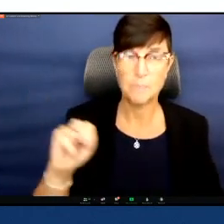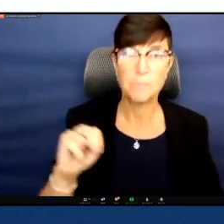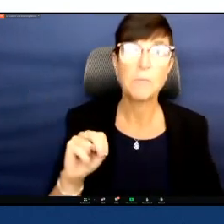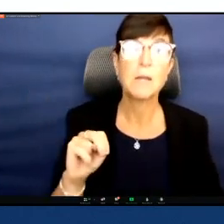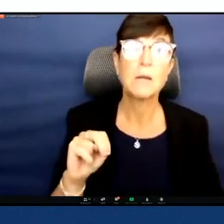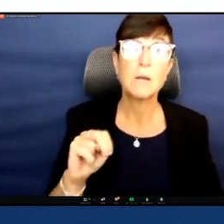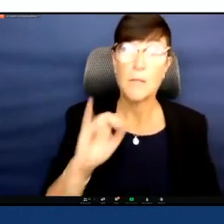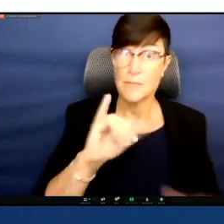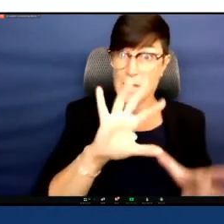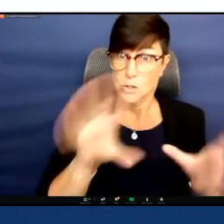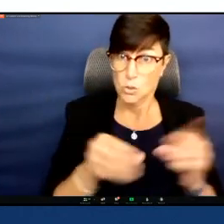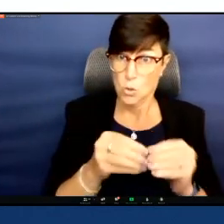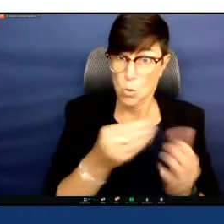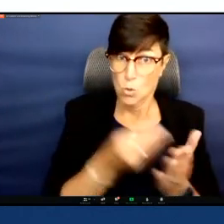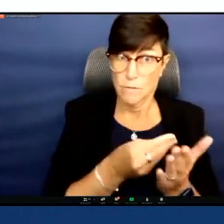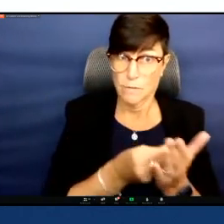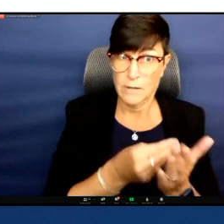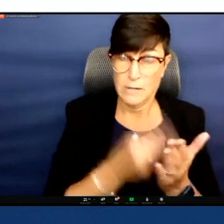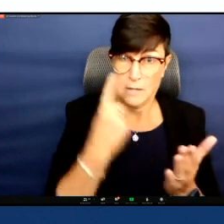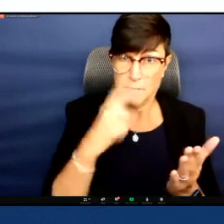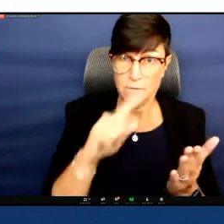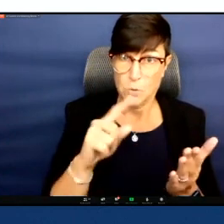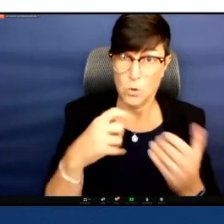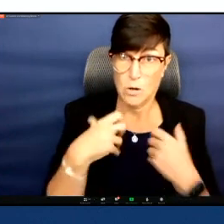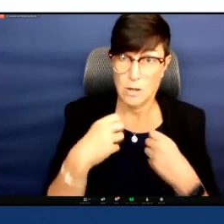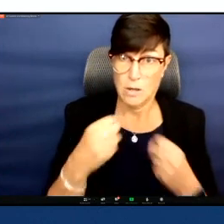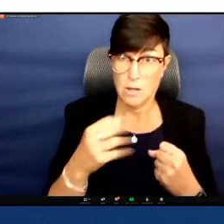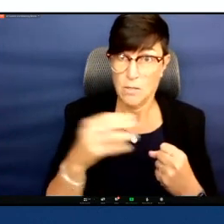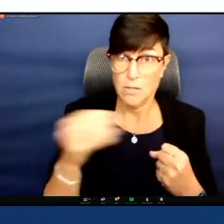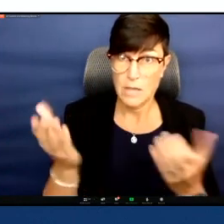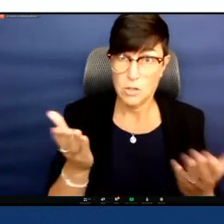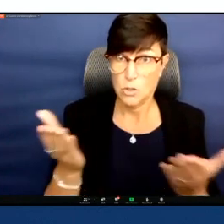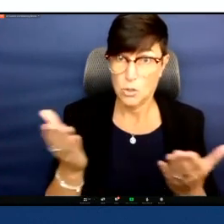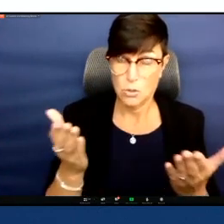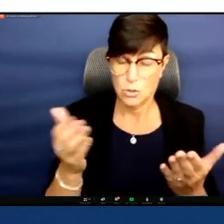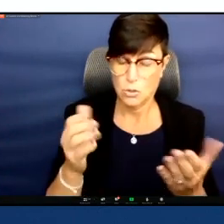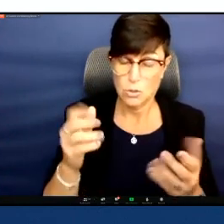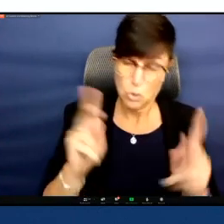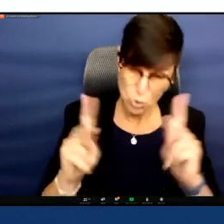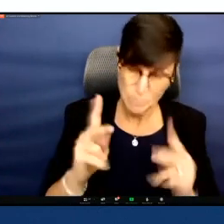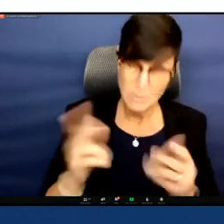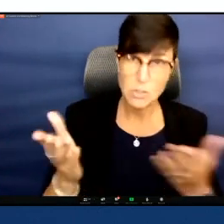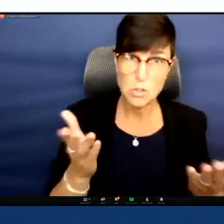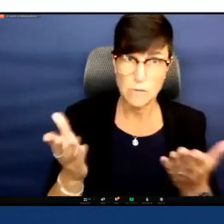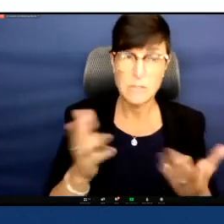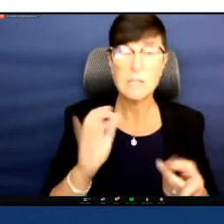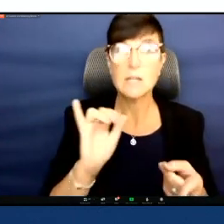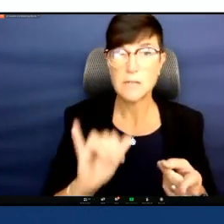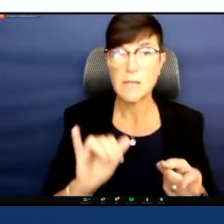of funding for Health and Human Services is almost the same as in the all funds budget, so there's 1.89 billion here,